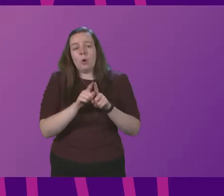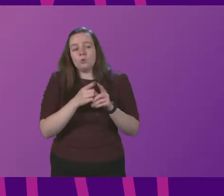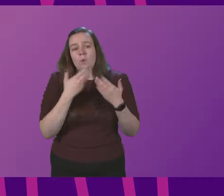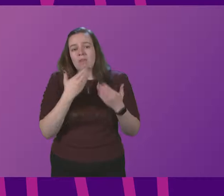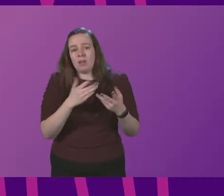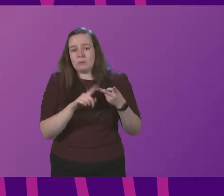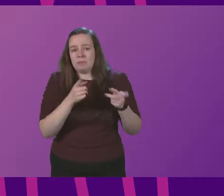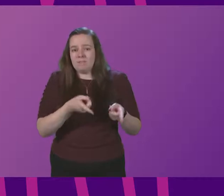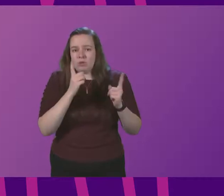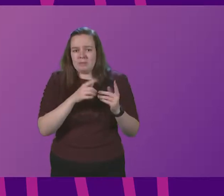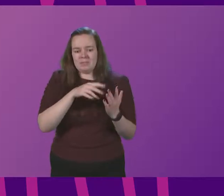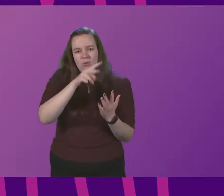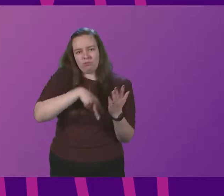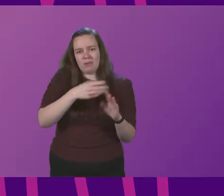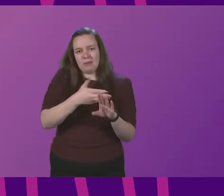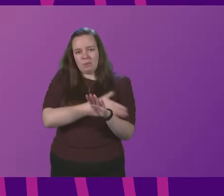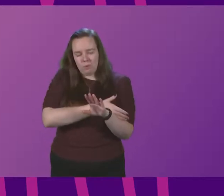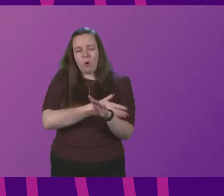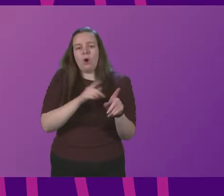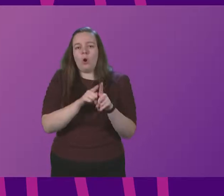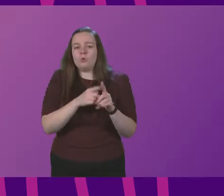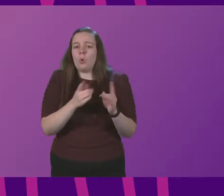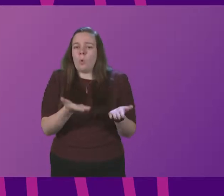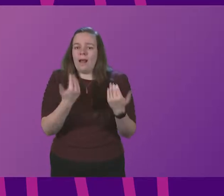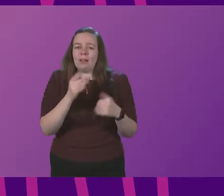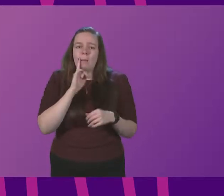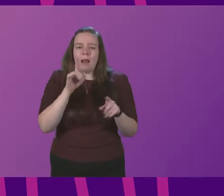to hear of and welcome the appointment of Lady Poole as chair of the public inquiry,